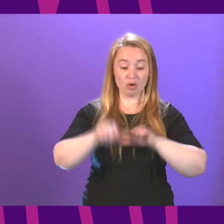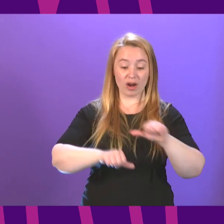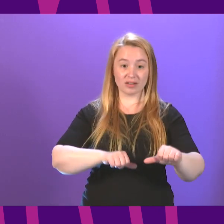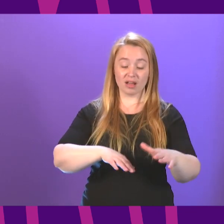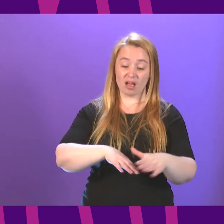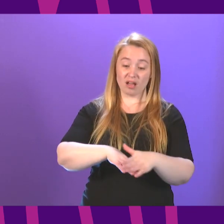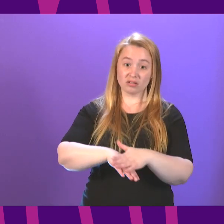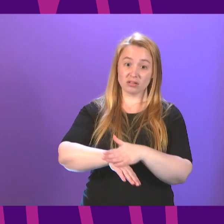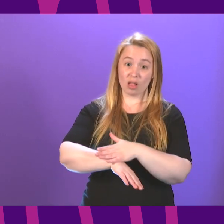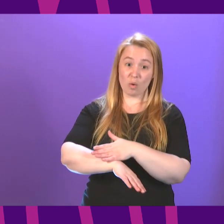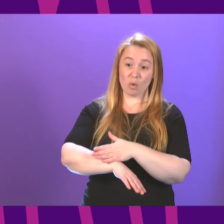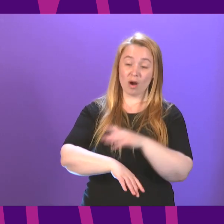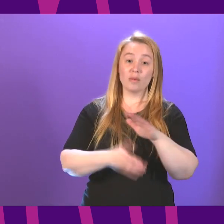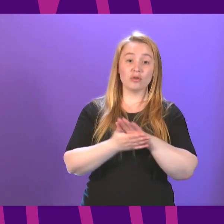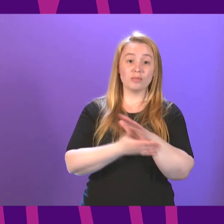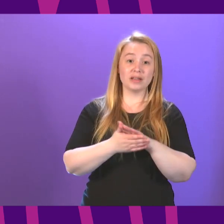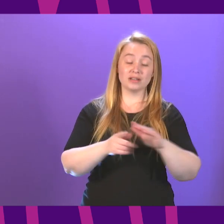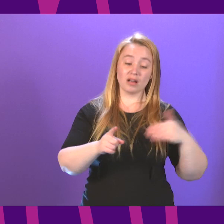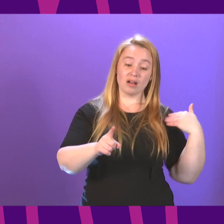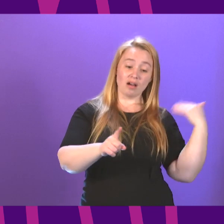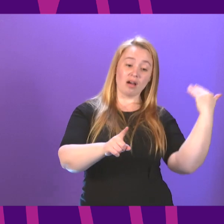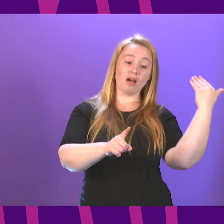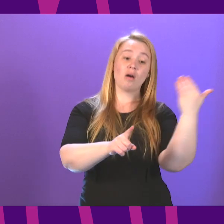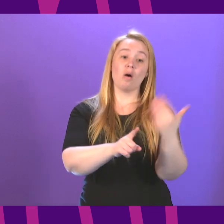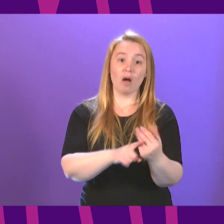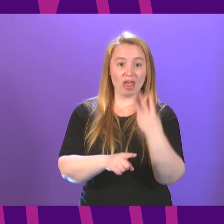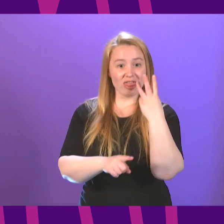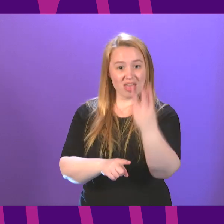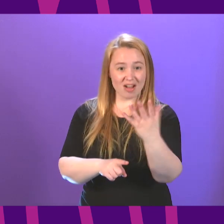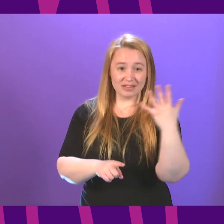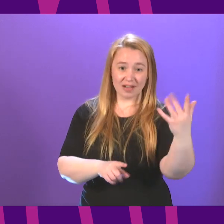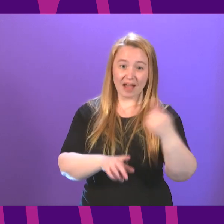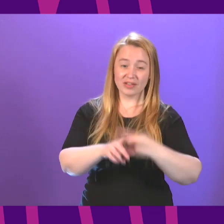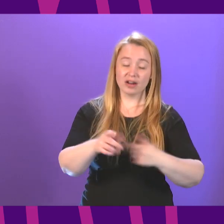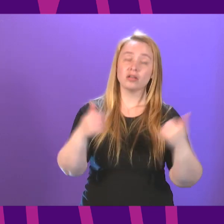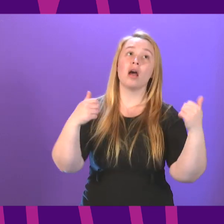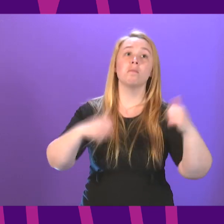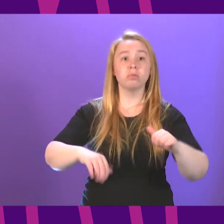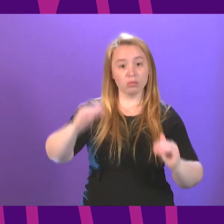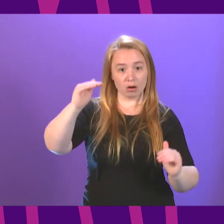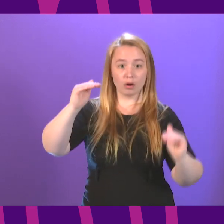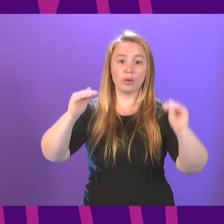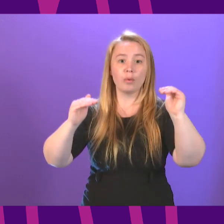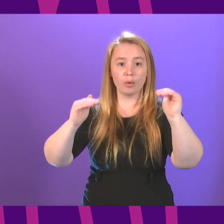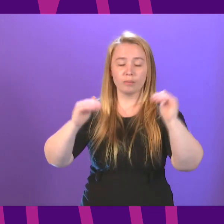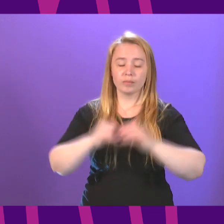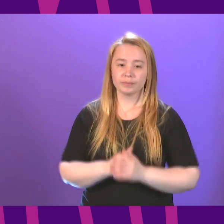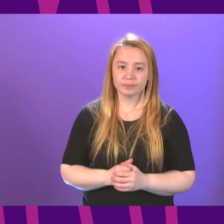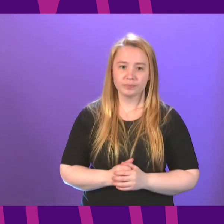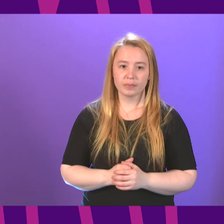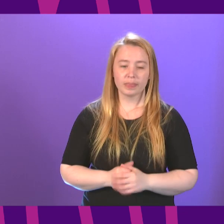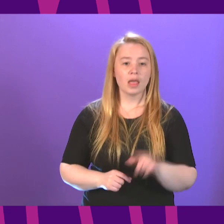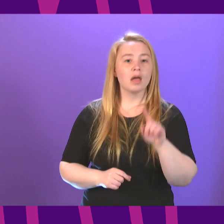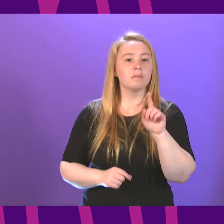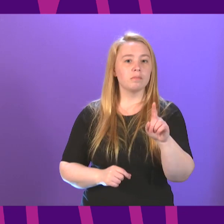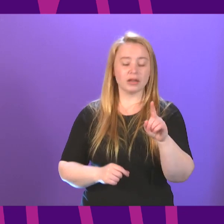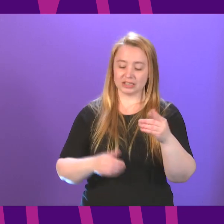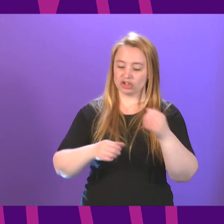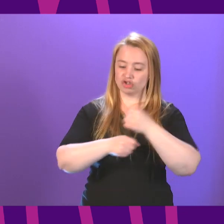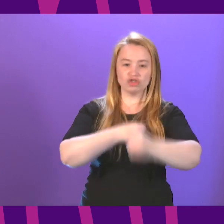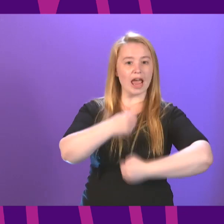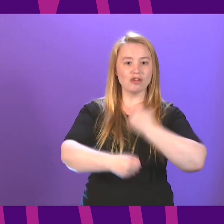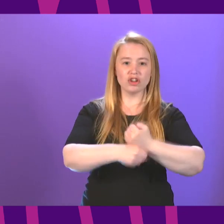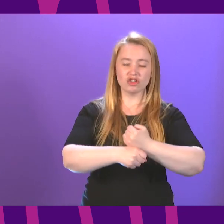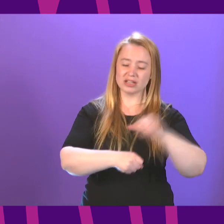35 years to have equity in education. Meanwhile, yet more generations and thousands of young people